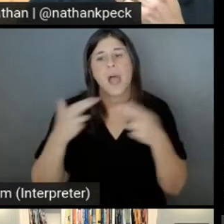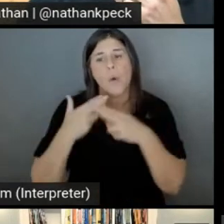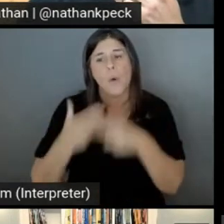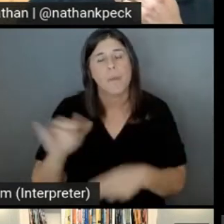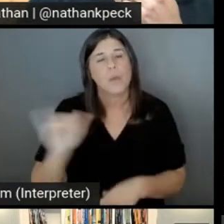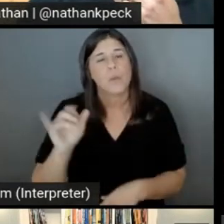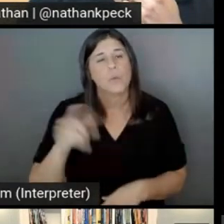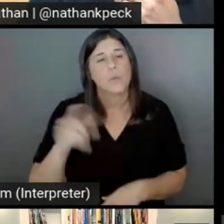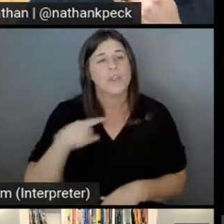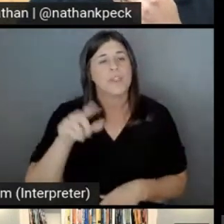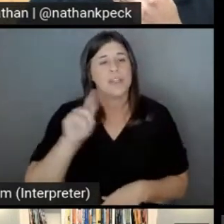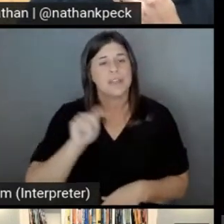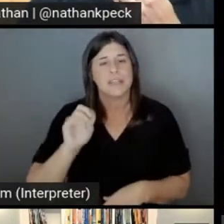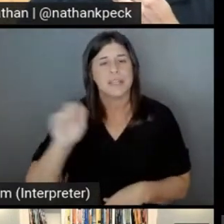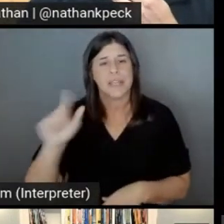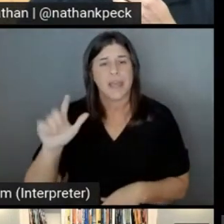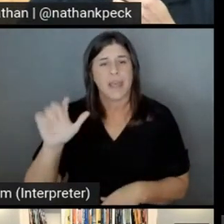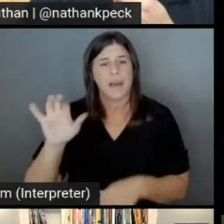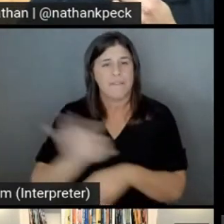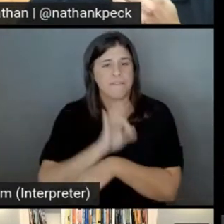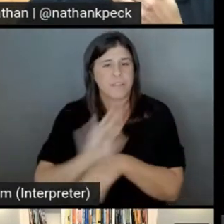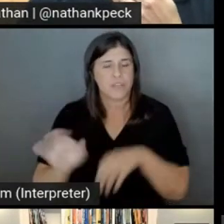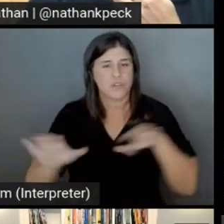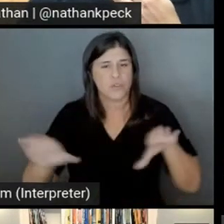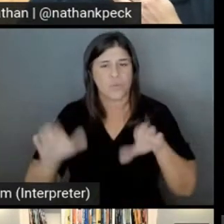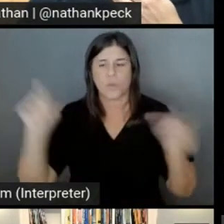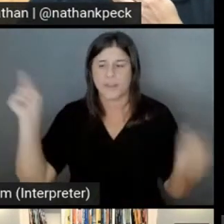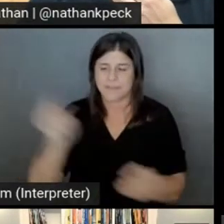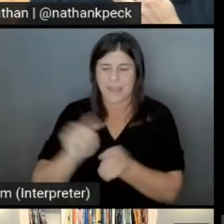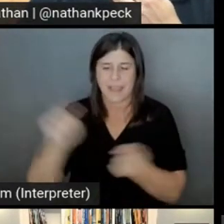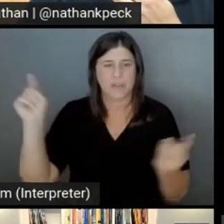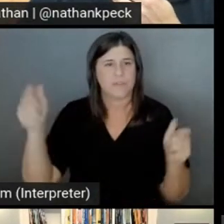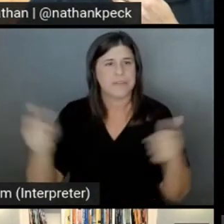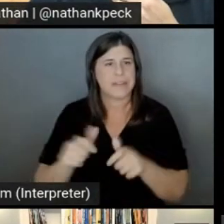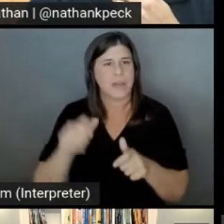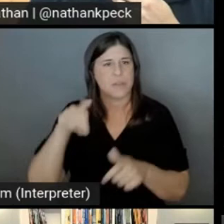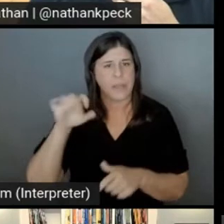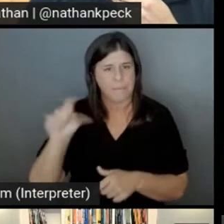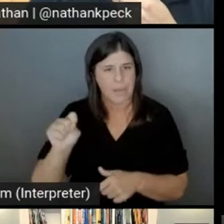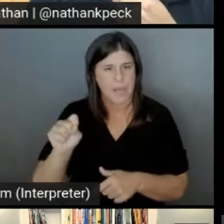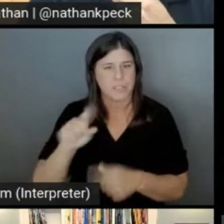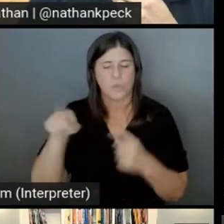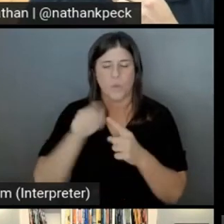this TTL featuring action. So we scaled down those pods when I applied the new demo